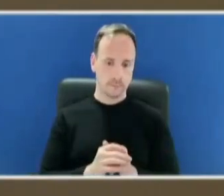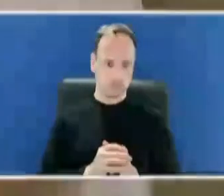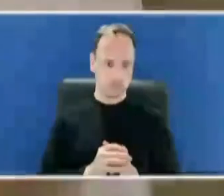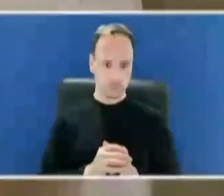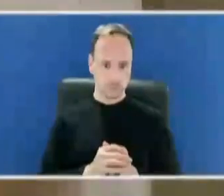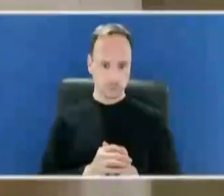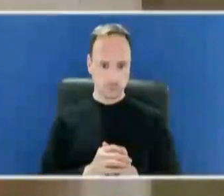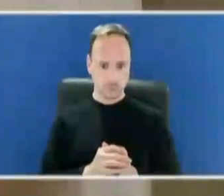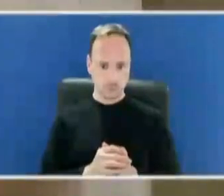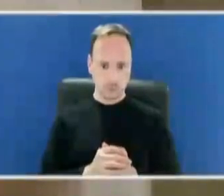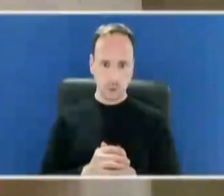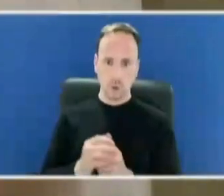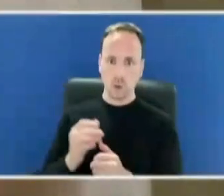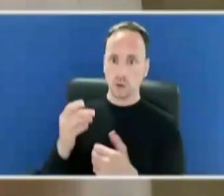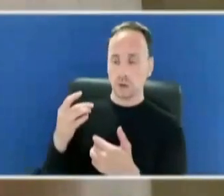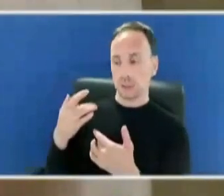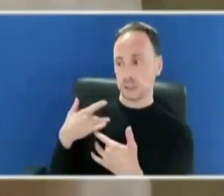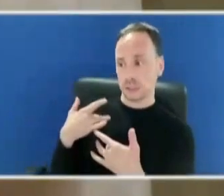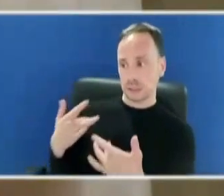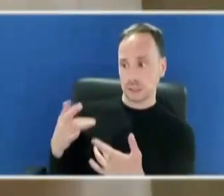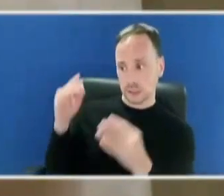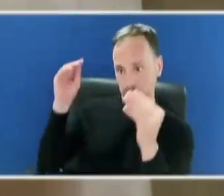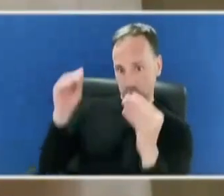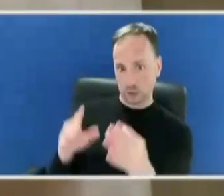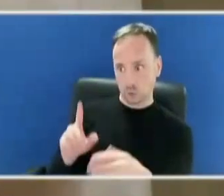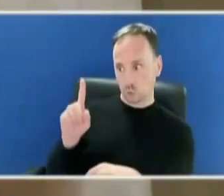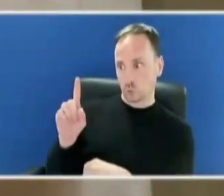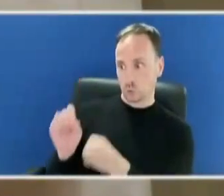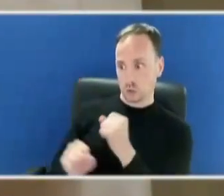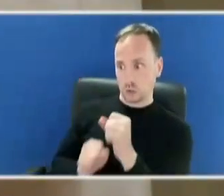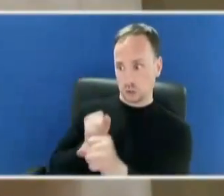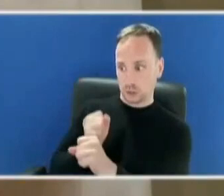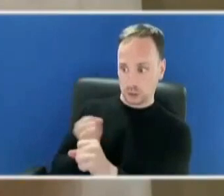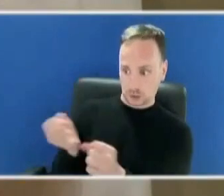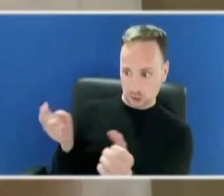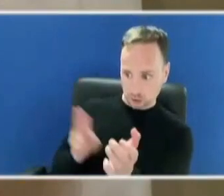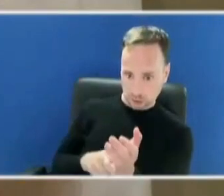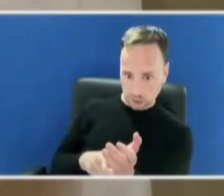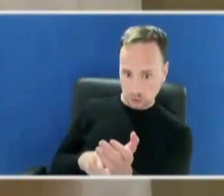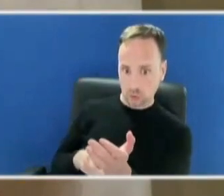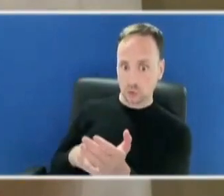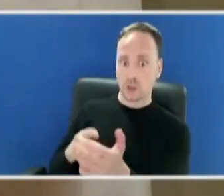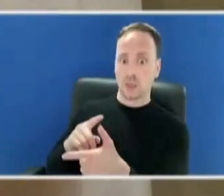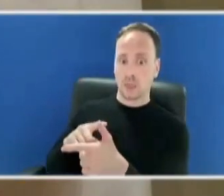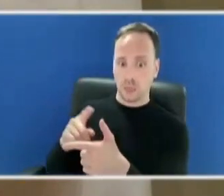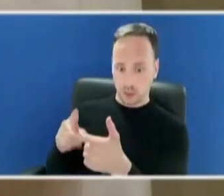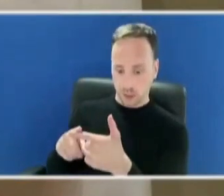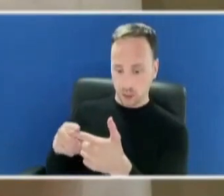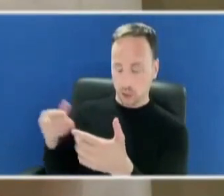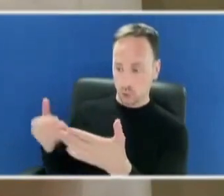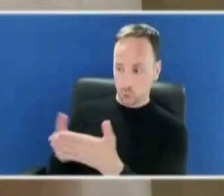After the one year contract they sign a new contract, but that's a new thing. With the new schedule, I understand that you're not losing pay,